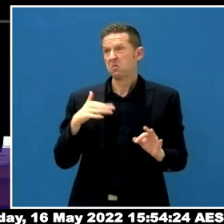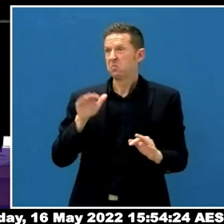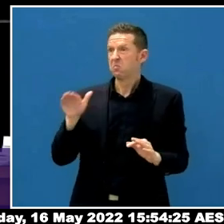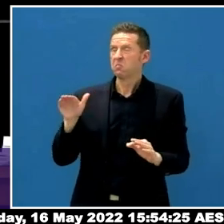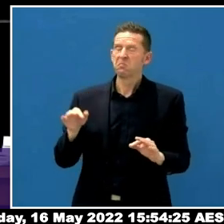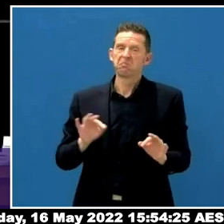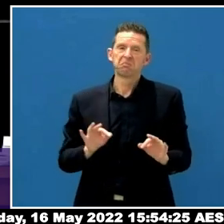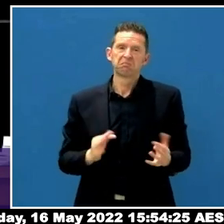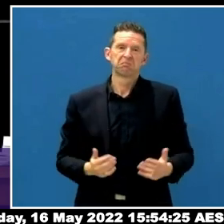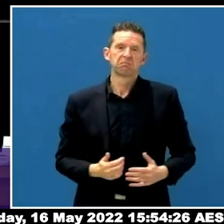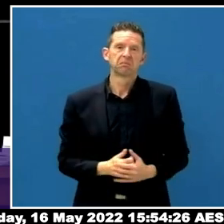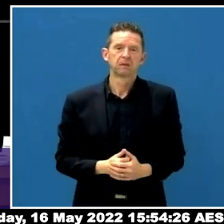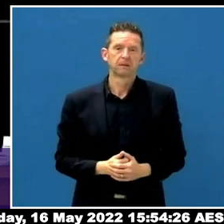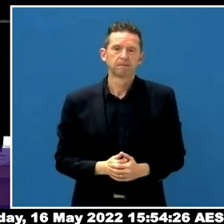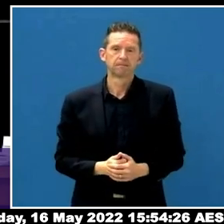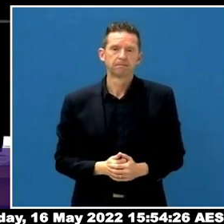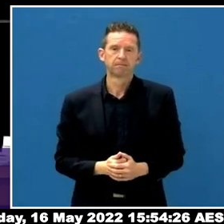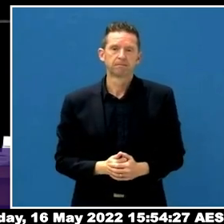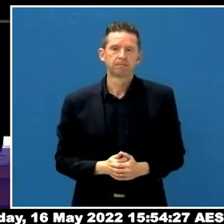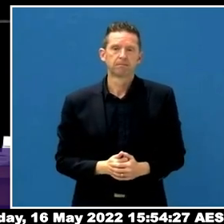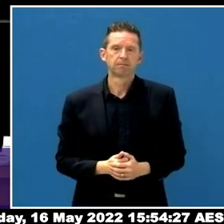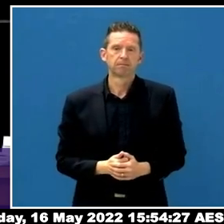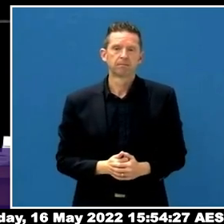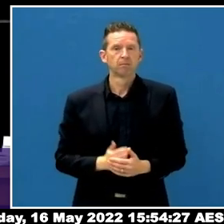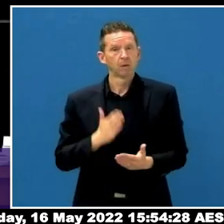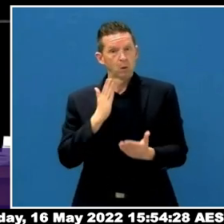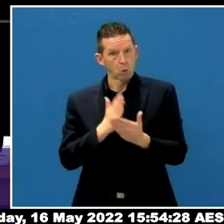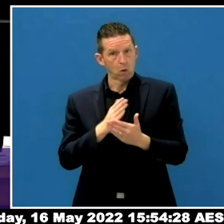So a very different experience to the communication book you did at school?